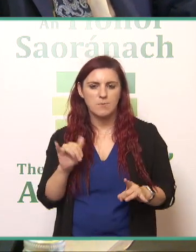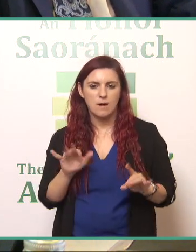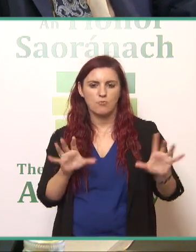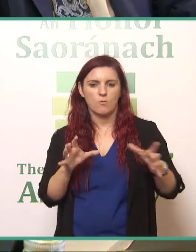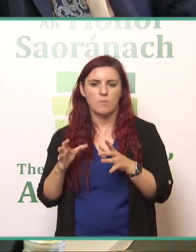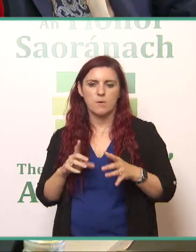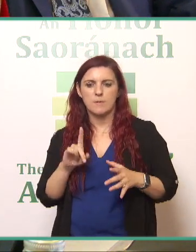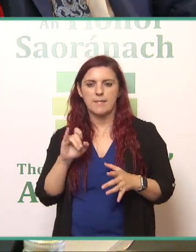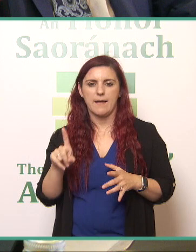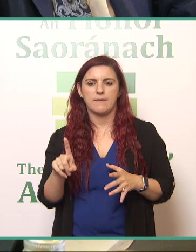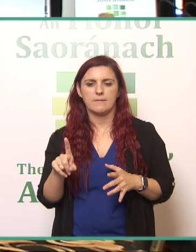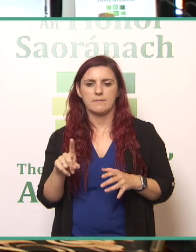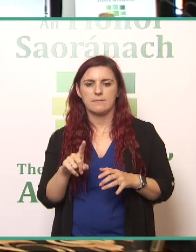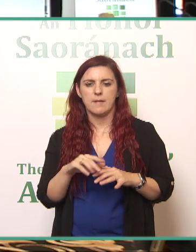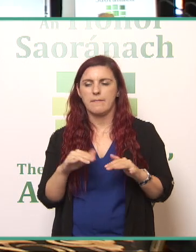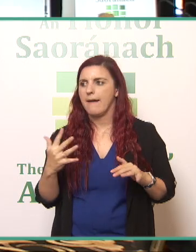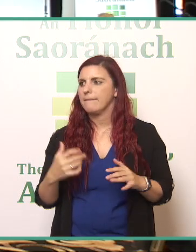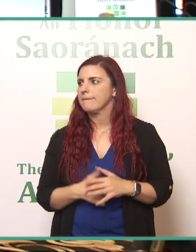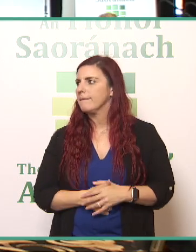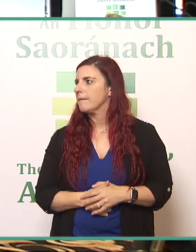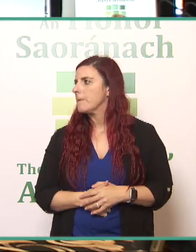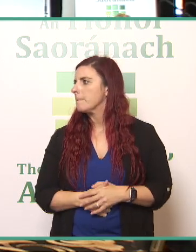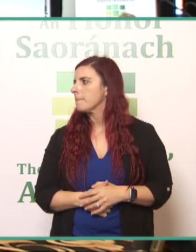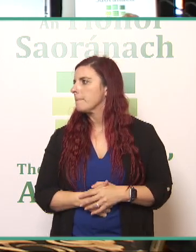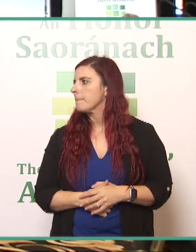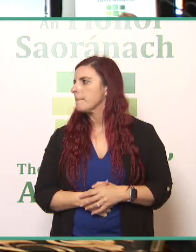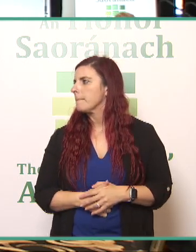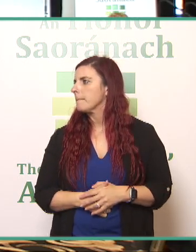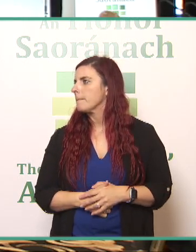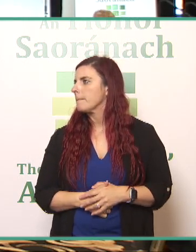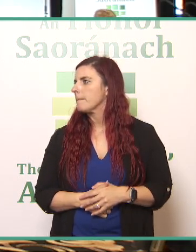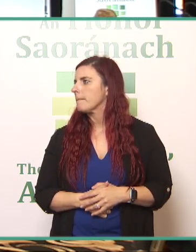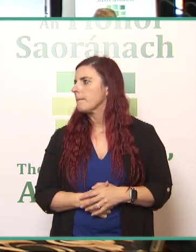David had a question and five. Question on behalf